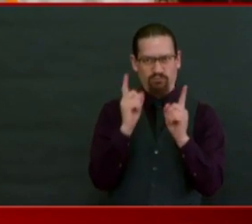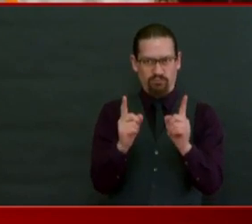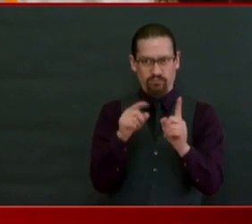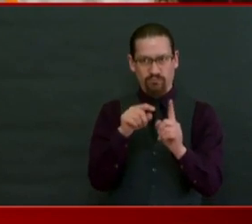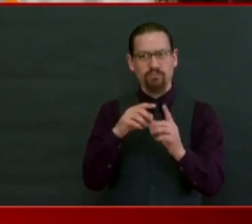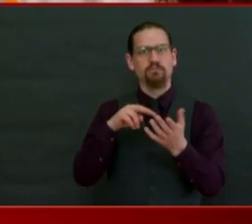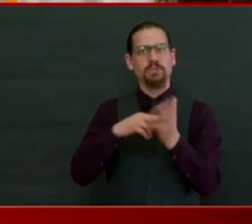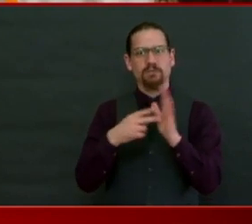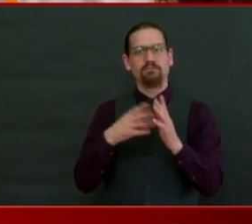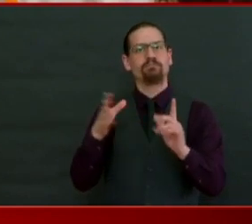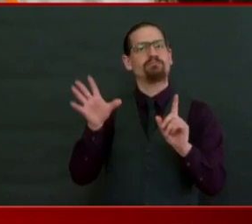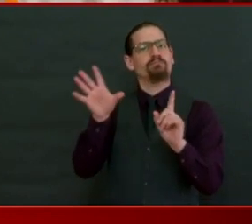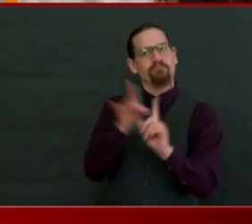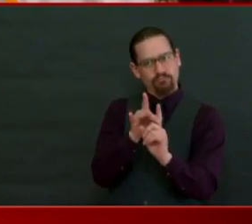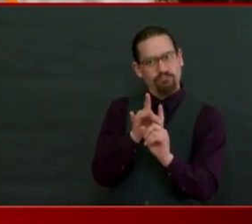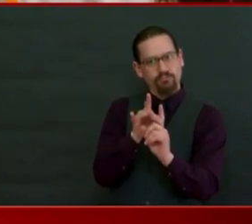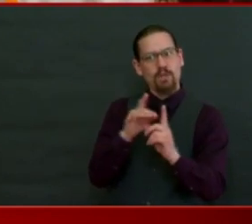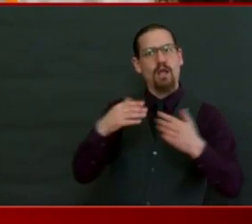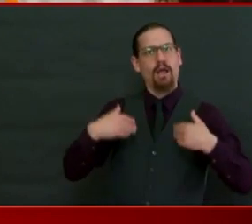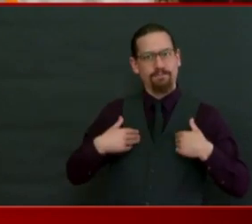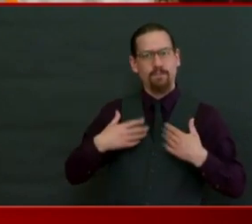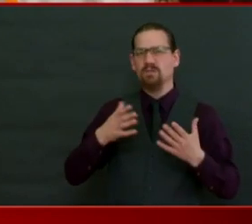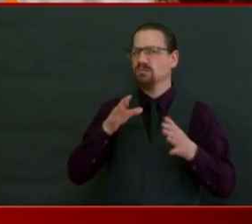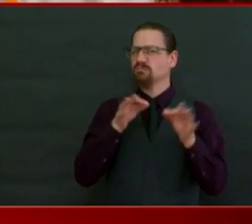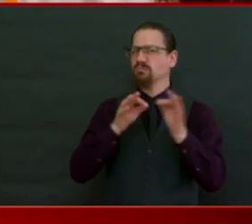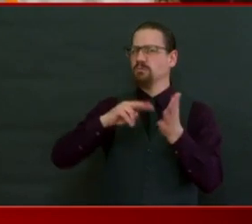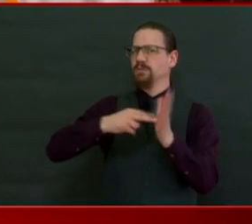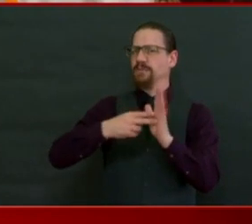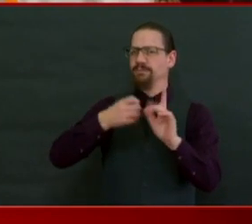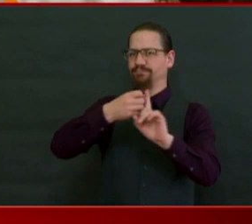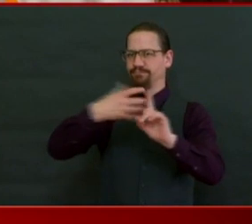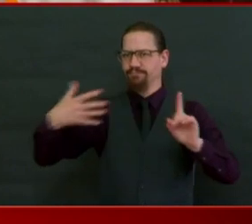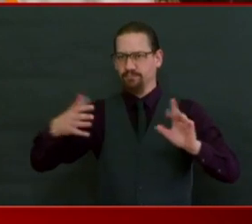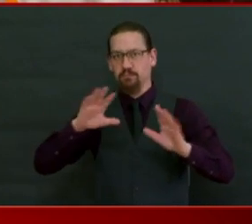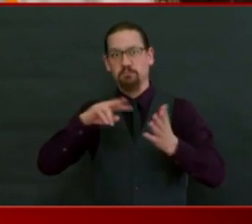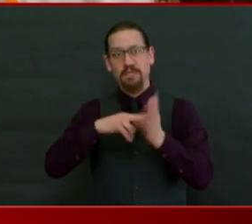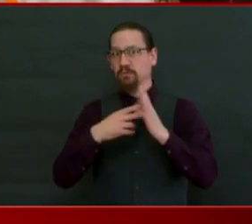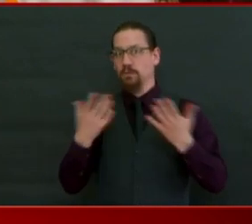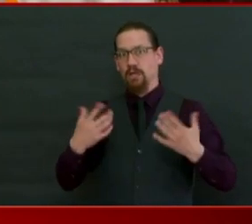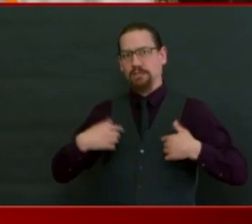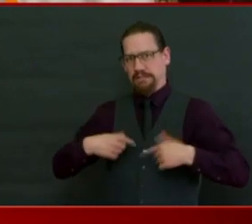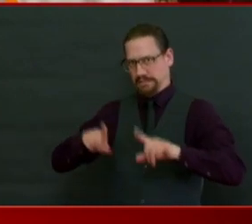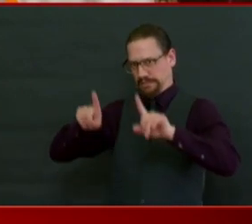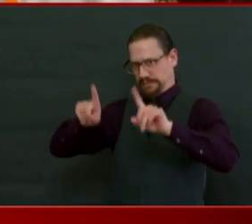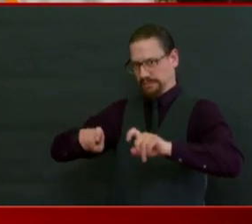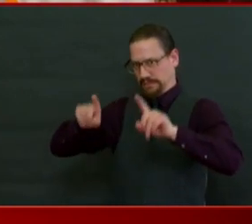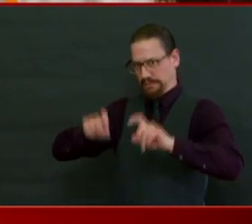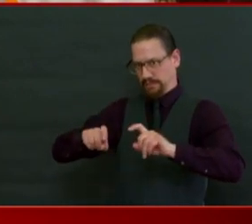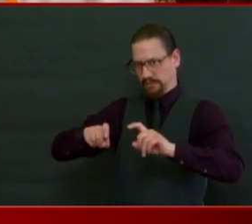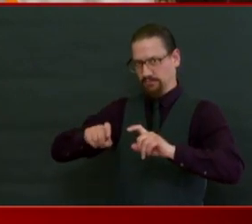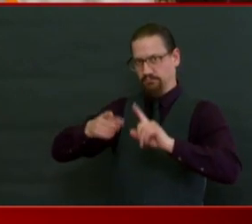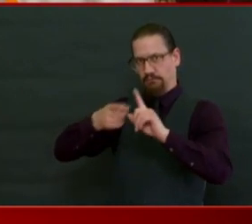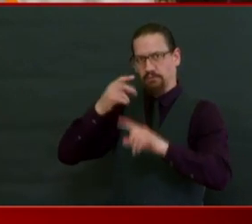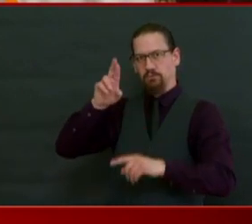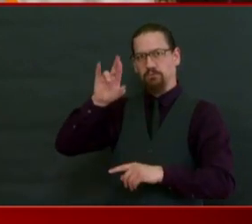LANGUAGE "PRESUMPTIVE POSITIVE" BECAUSE WE NEEDED THE TEST THAT WAS NEWLY VALIDATED BY OUR STATE